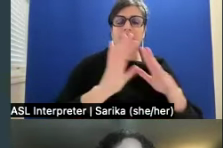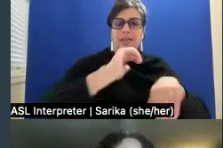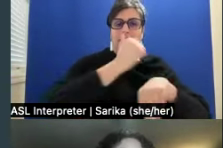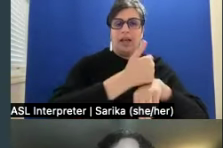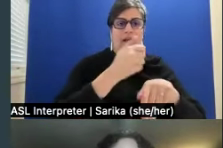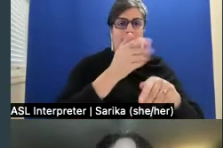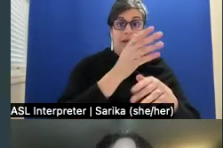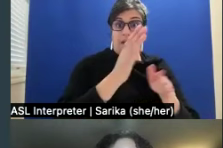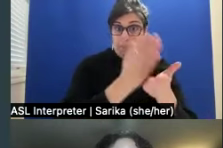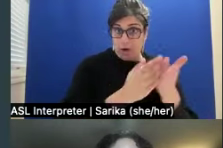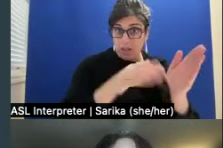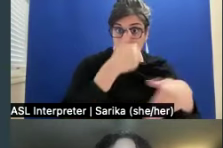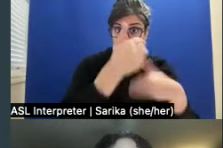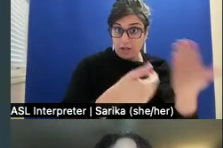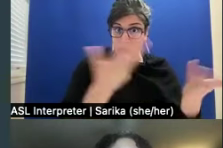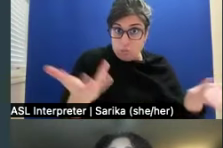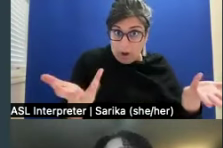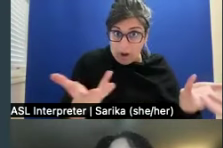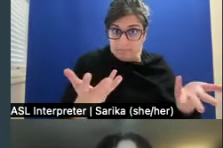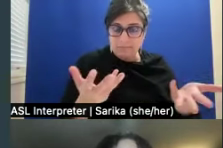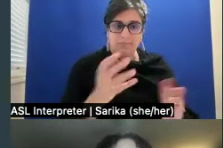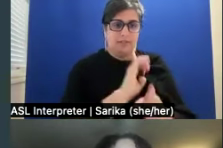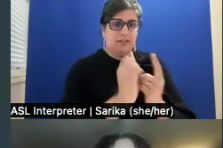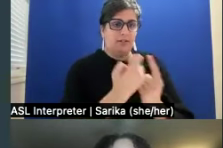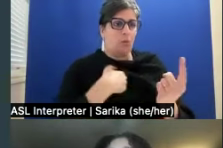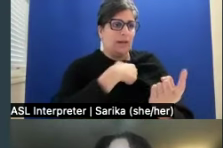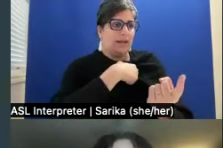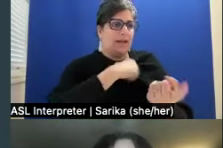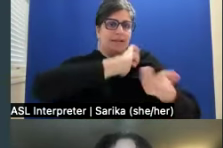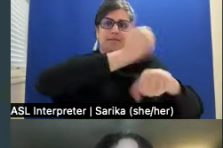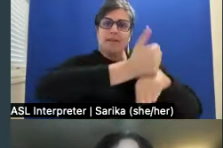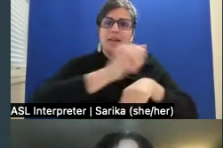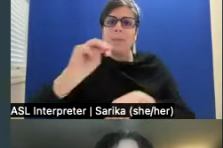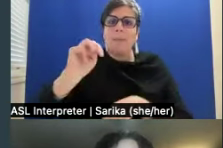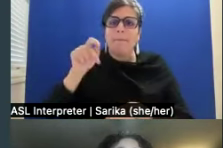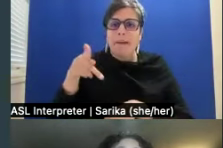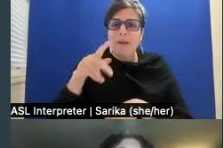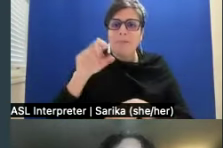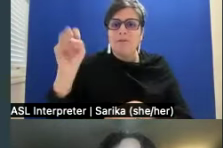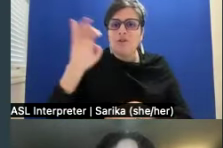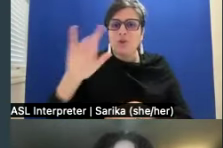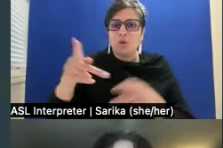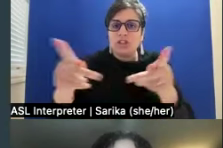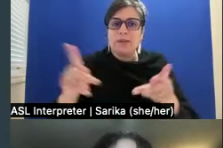was, an environment where we mapped social spaces together, over six months.